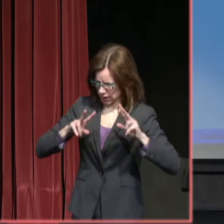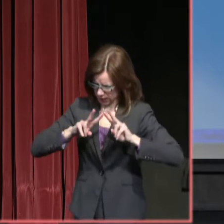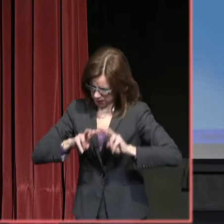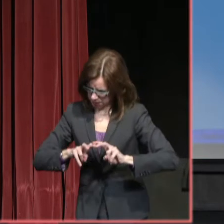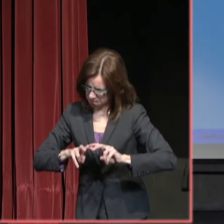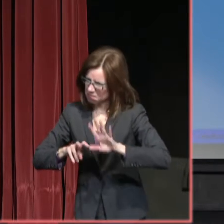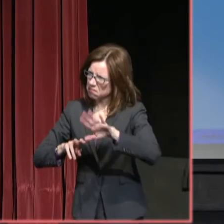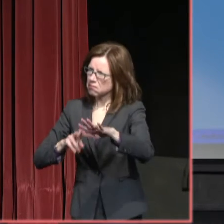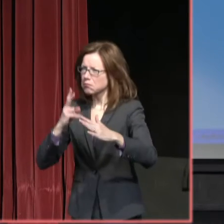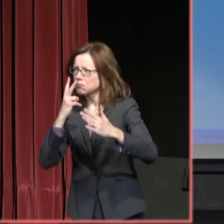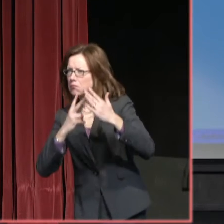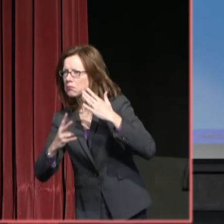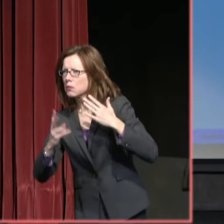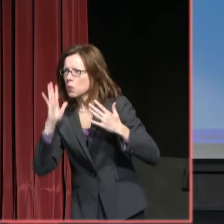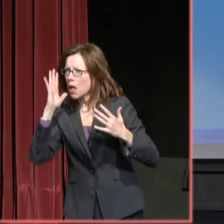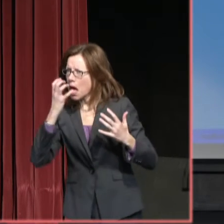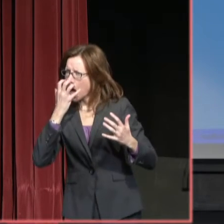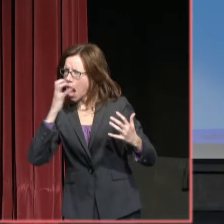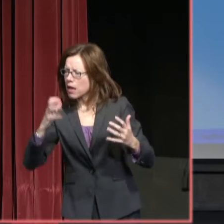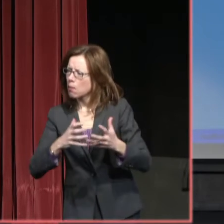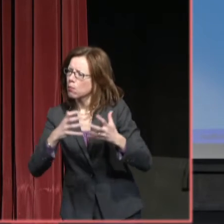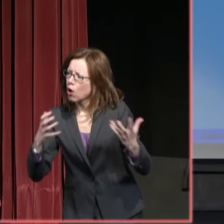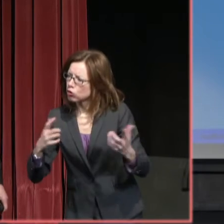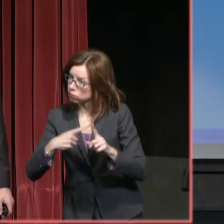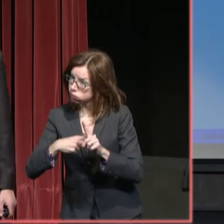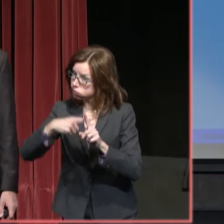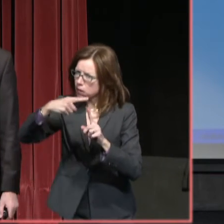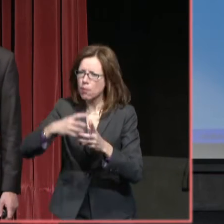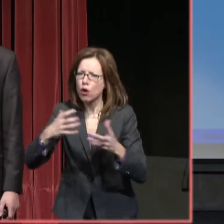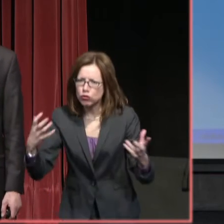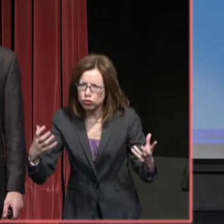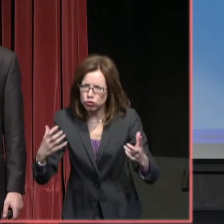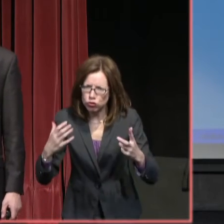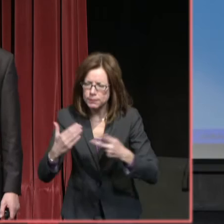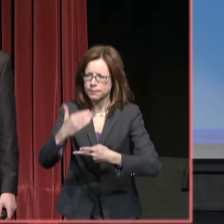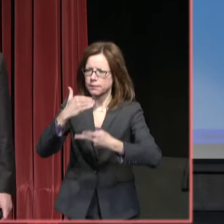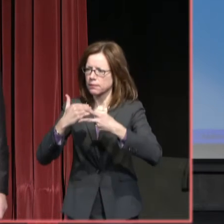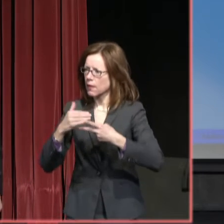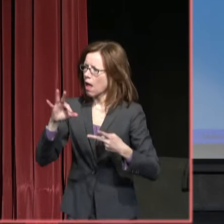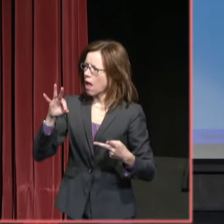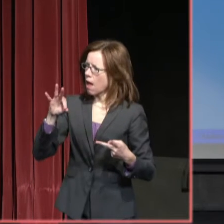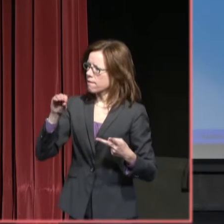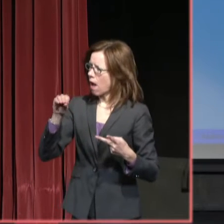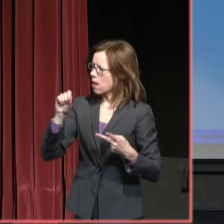how hot is it going to get? Second of all, how much fossil fuels can we burn safely,